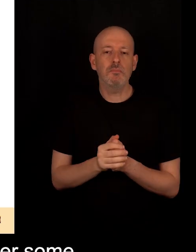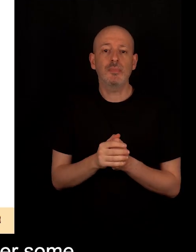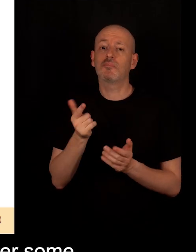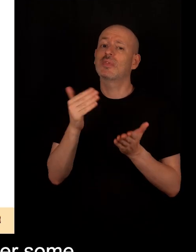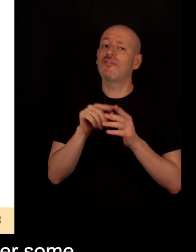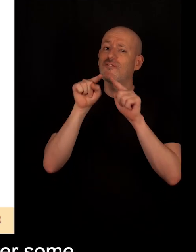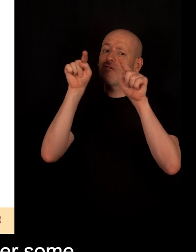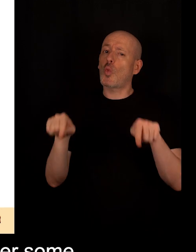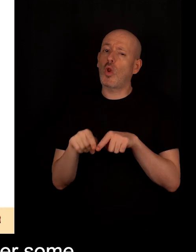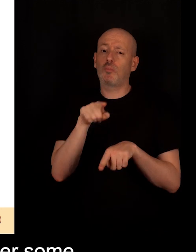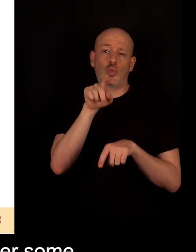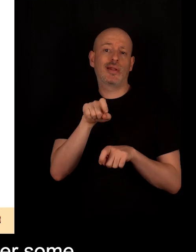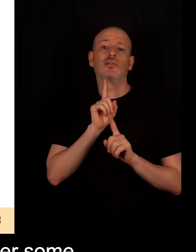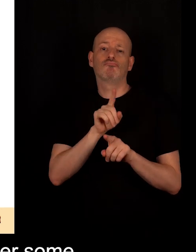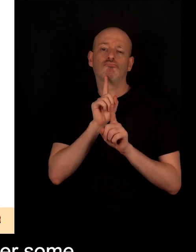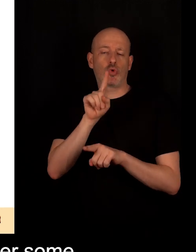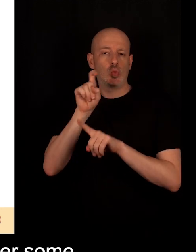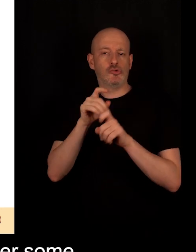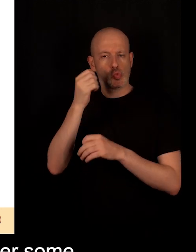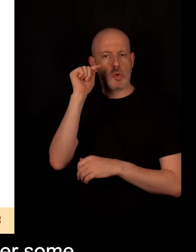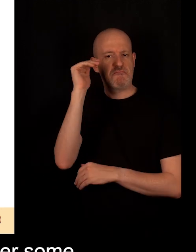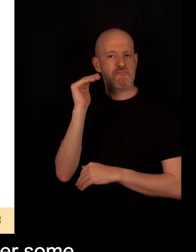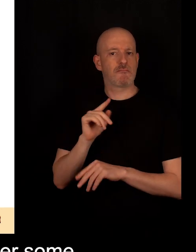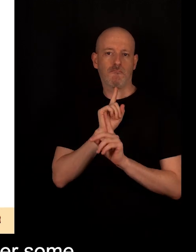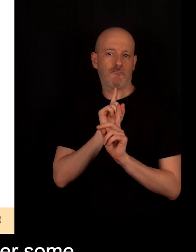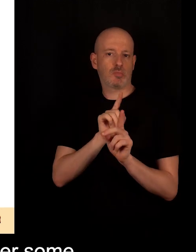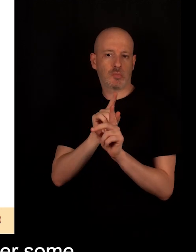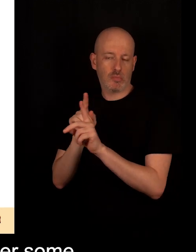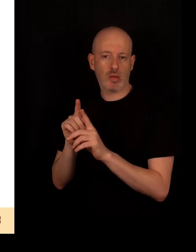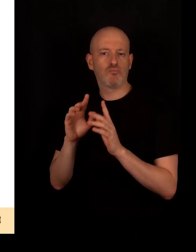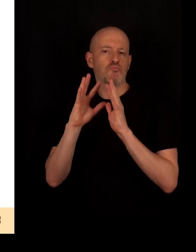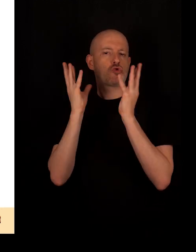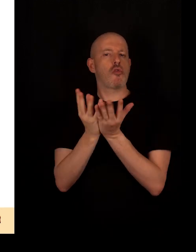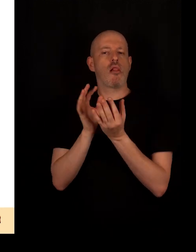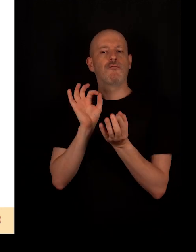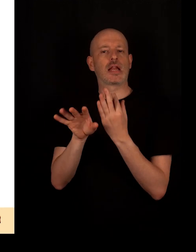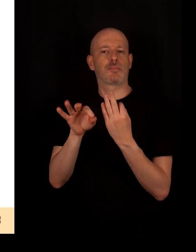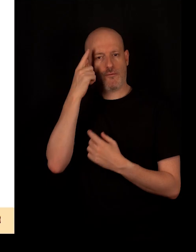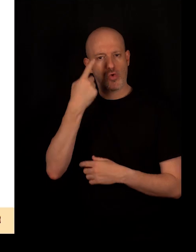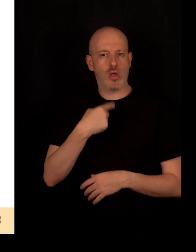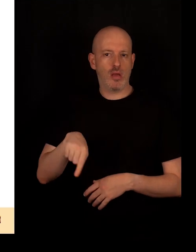This is again a form where you will need to answer some questions. It's a general feedback for us.